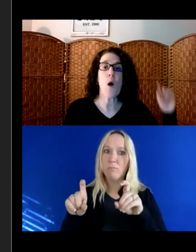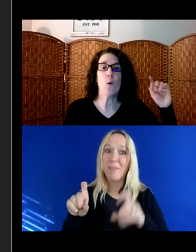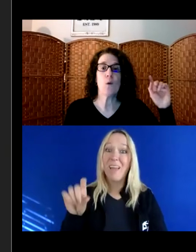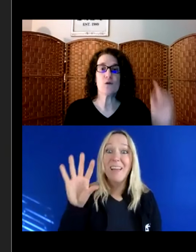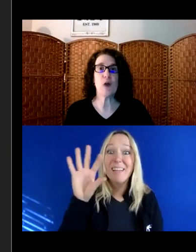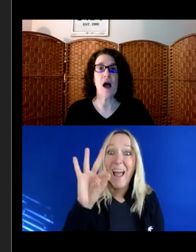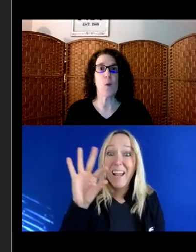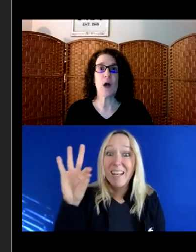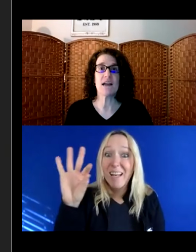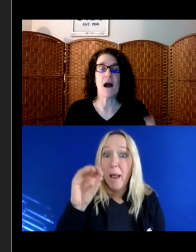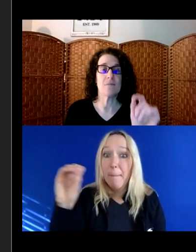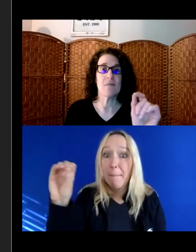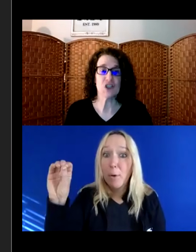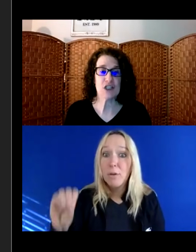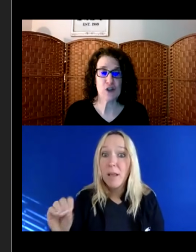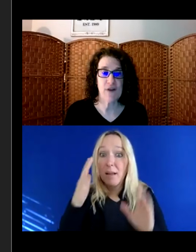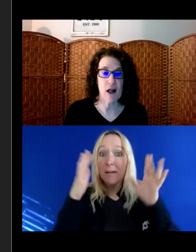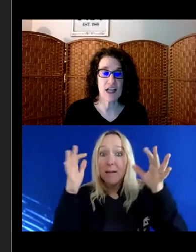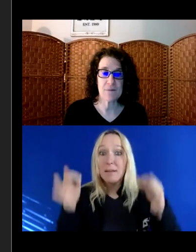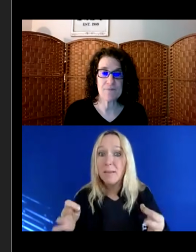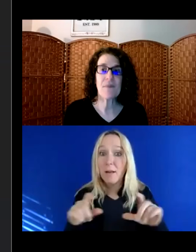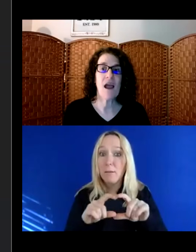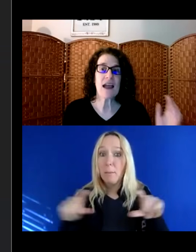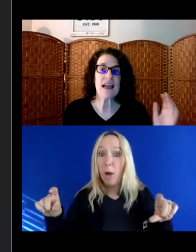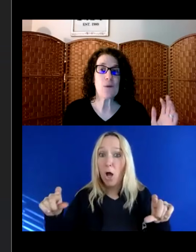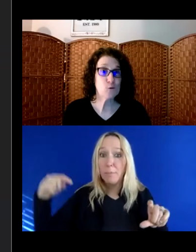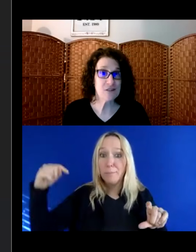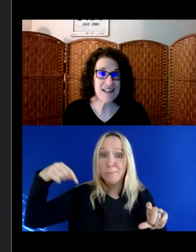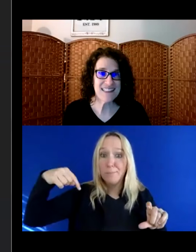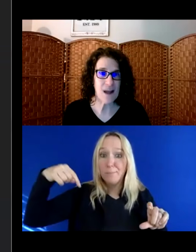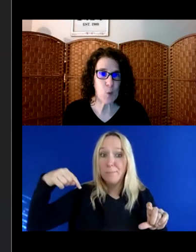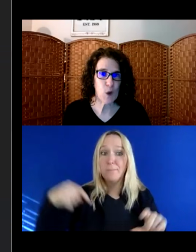Oh -- do not worry or adjust your volume, it won't suddenly start working.